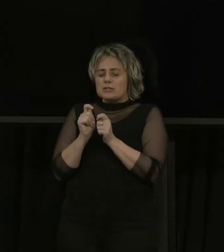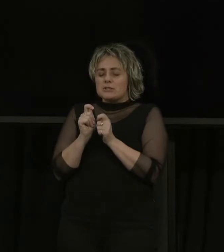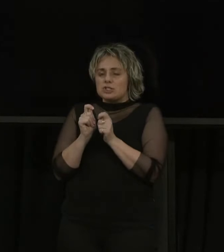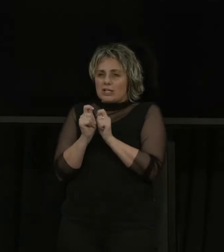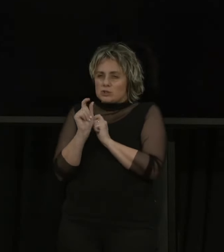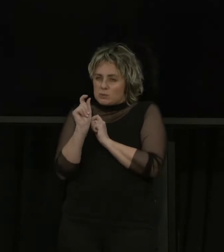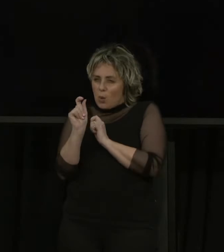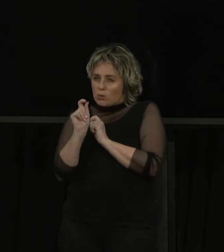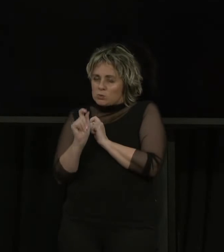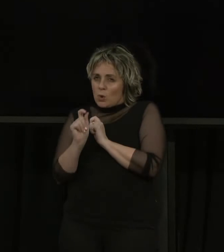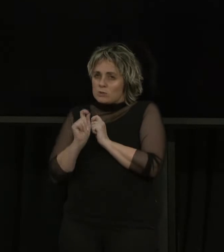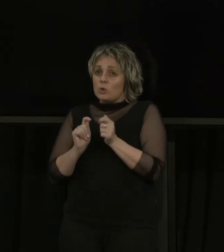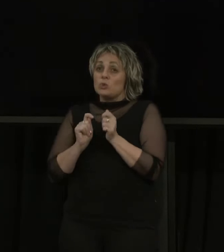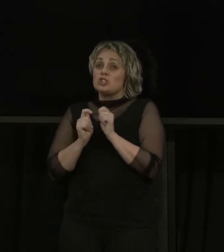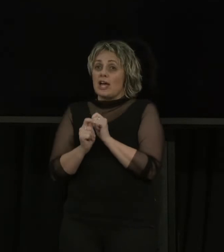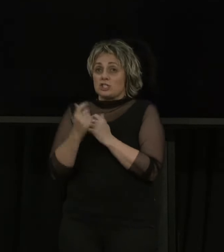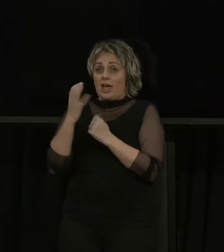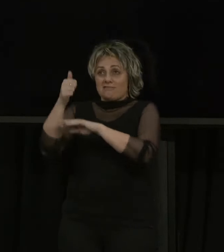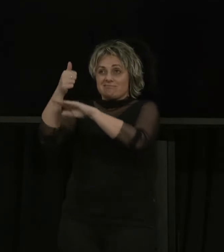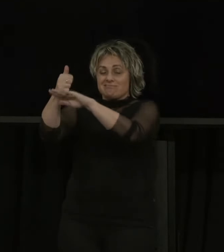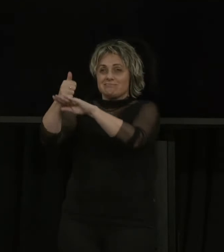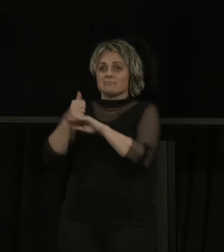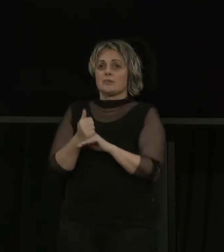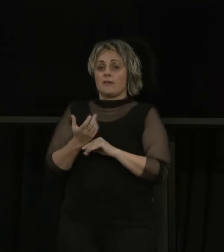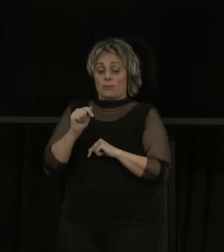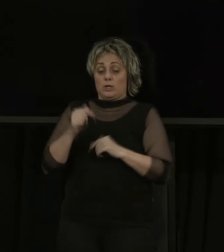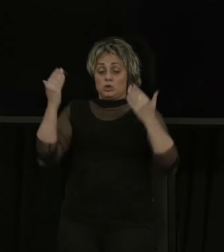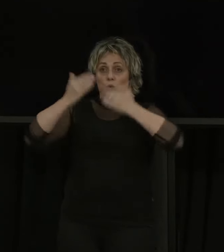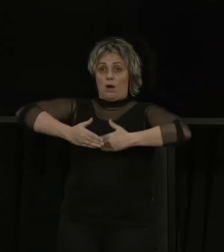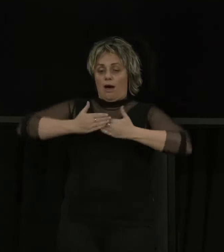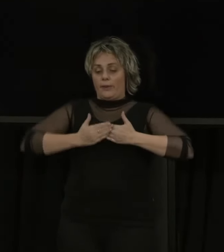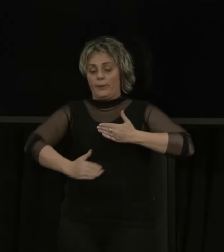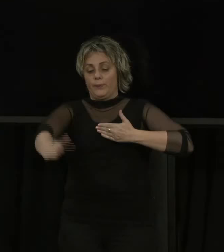for us right now while we